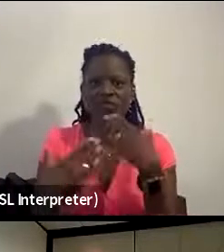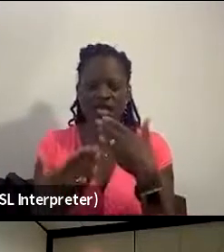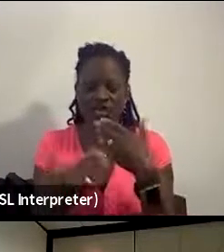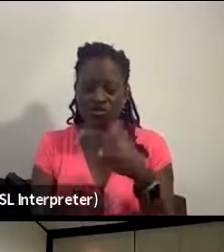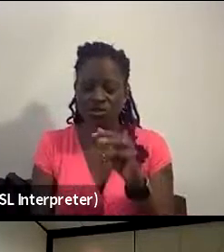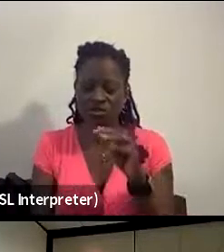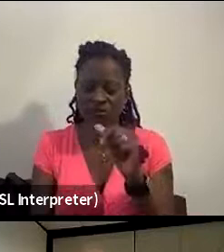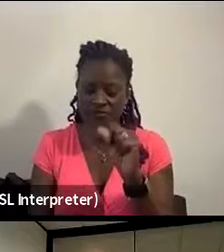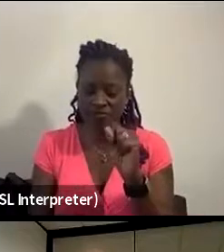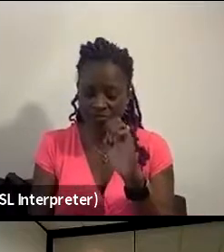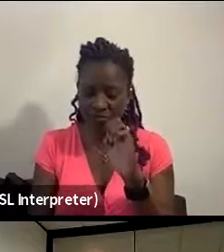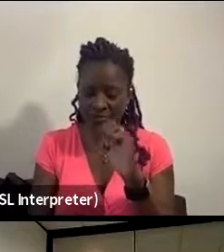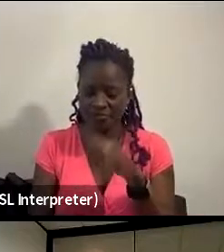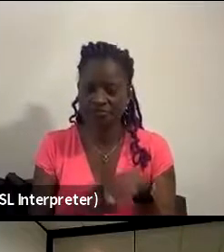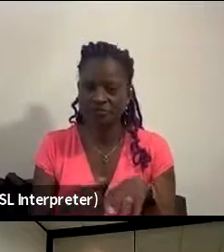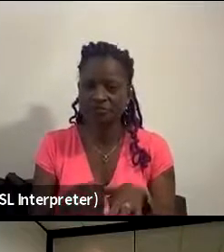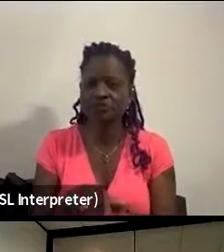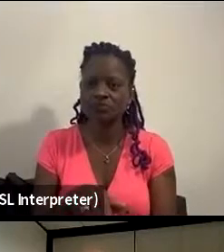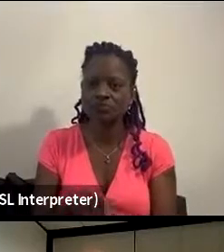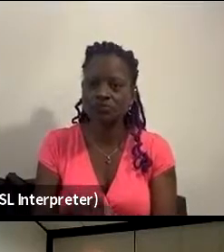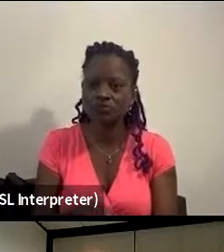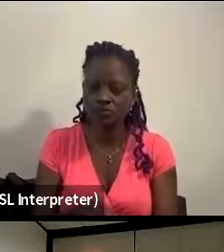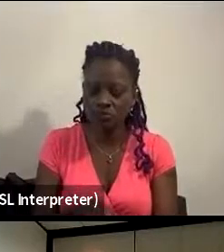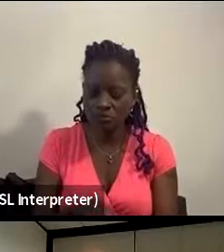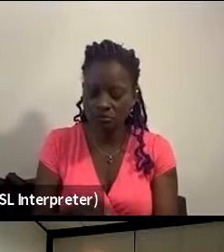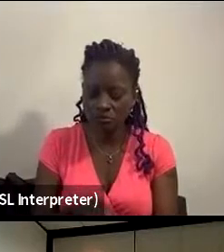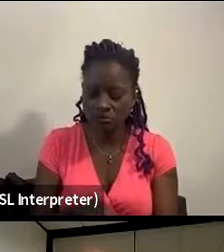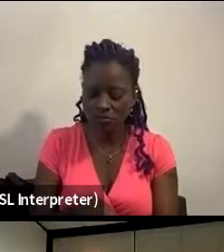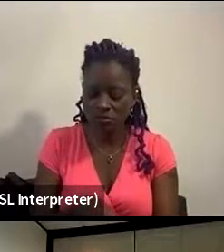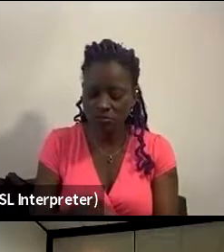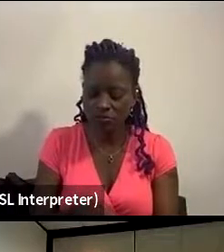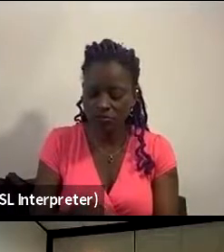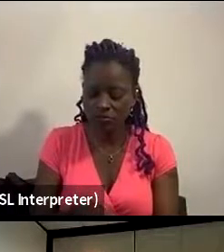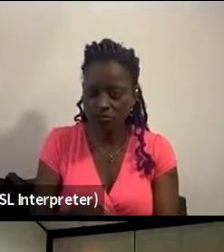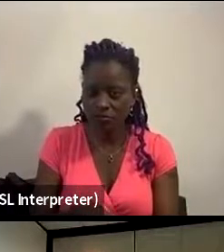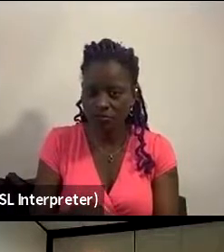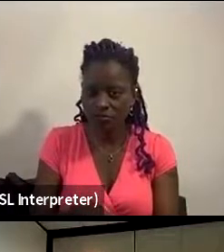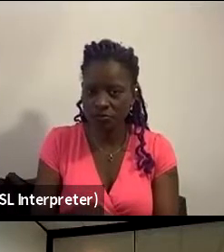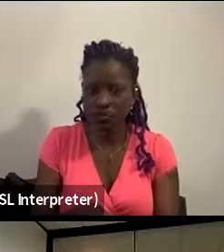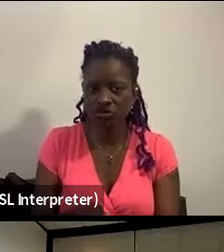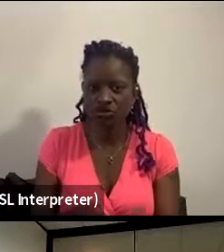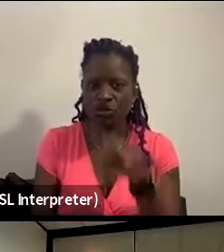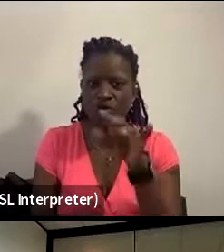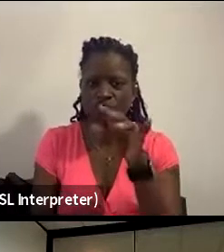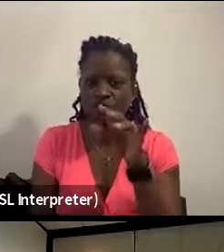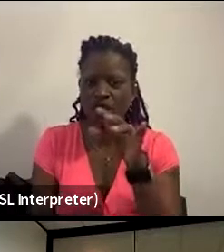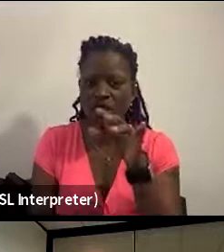turns over to our epidemiologist agenting Ricardo to respond.